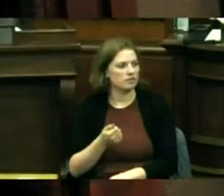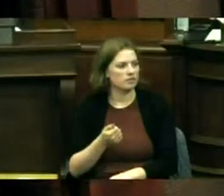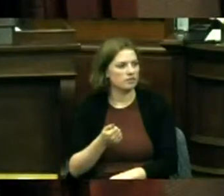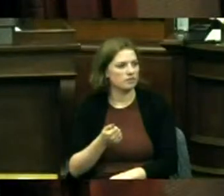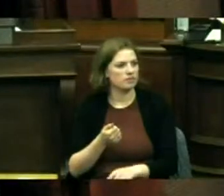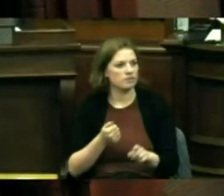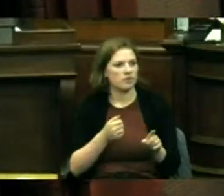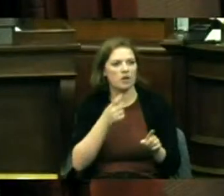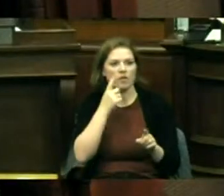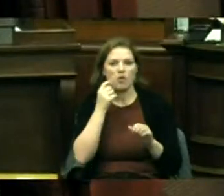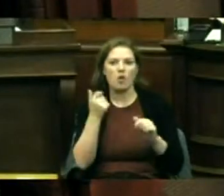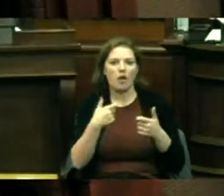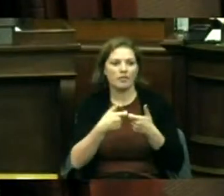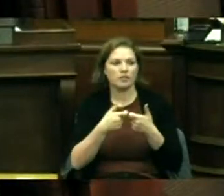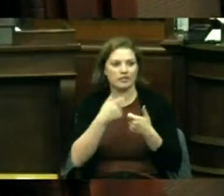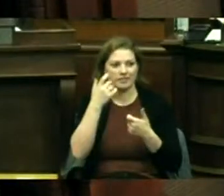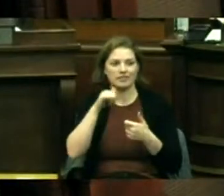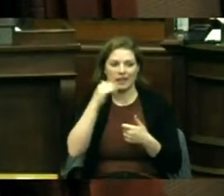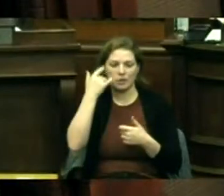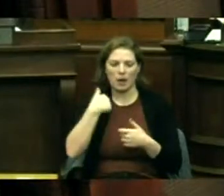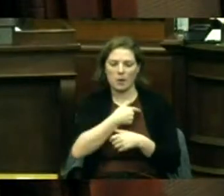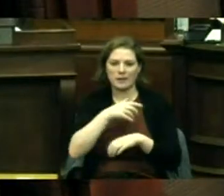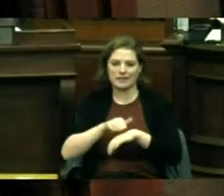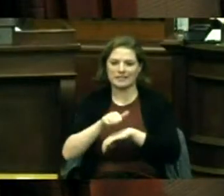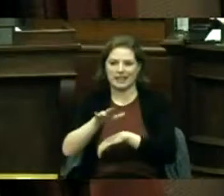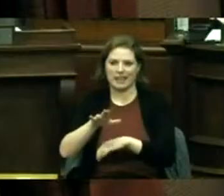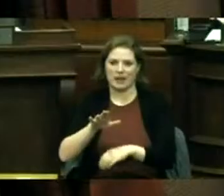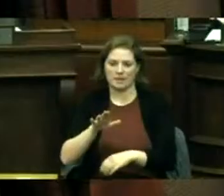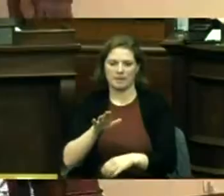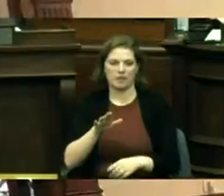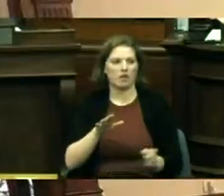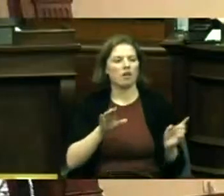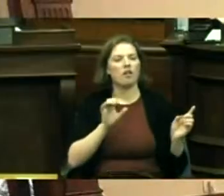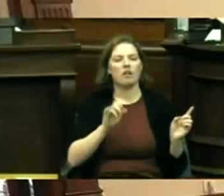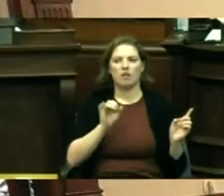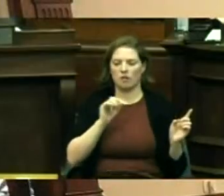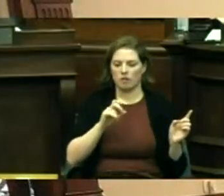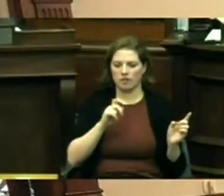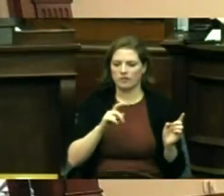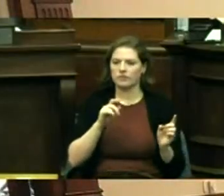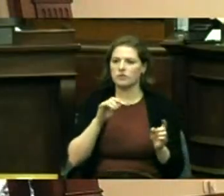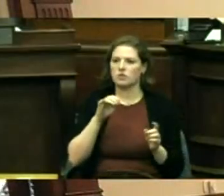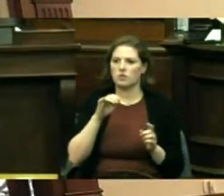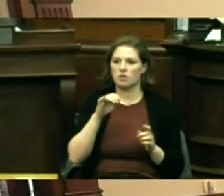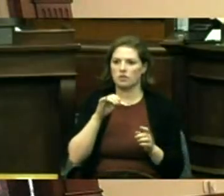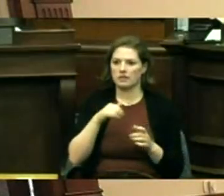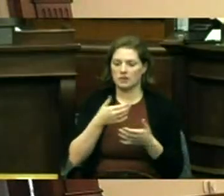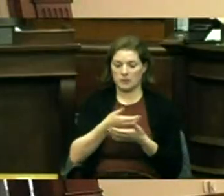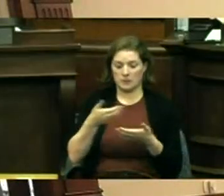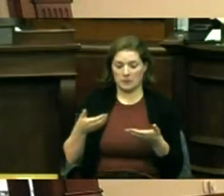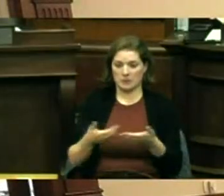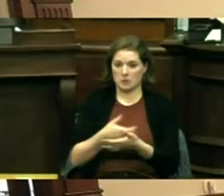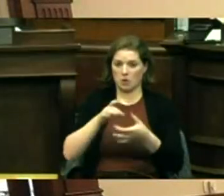it? That's a good question. I would defer to Karen. We can't haul electronics, so that's why